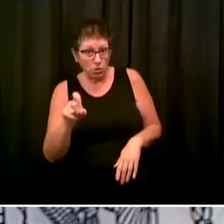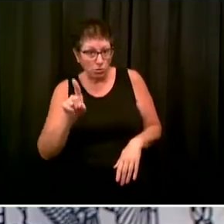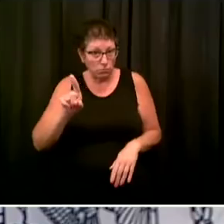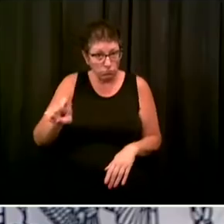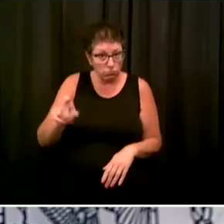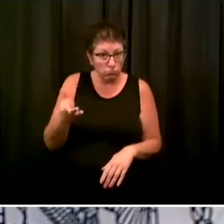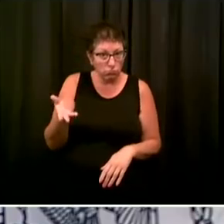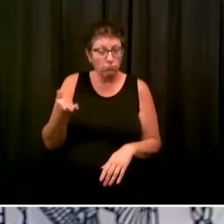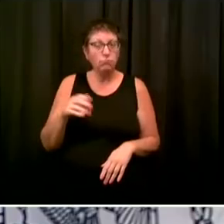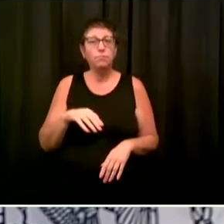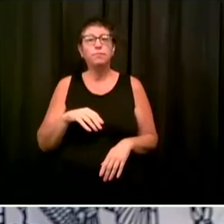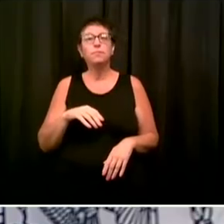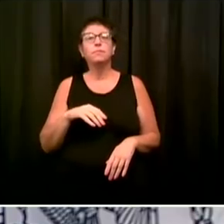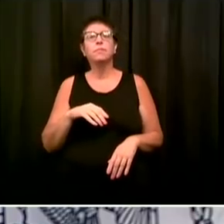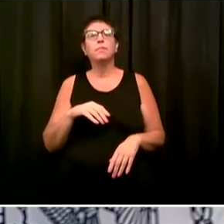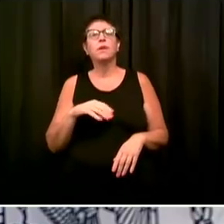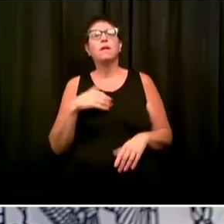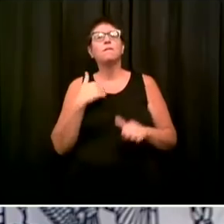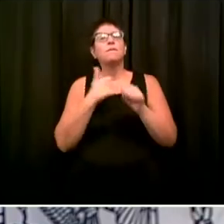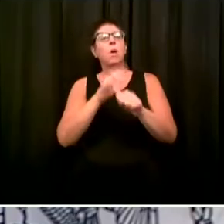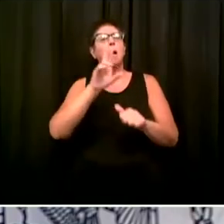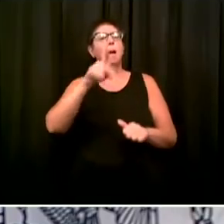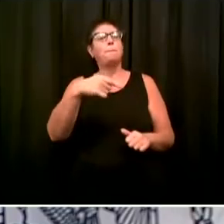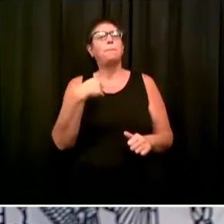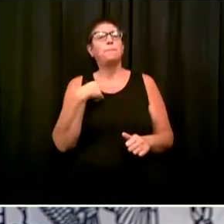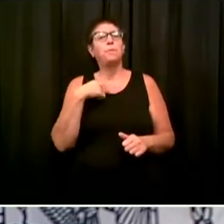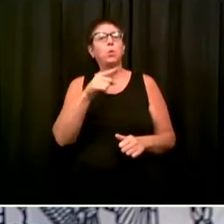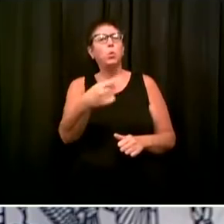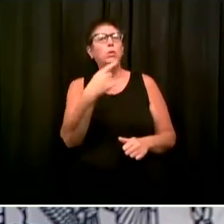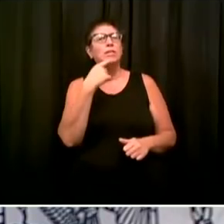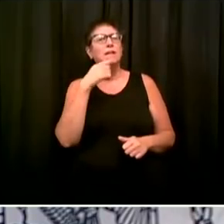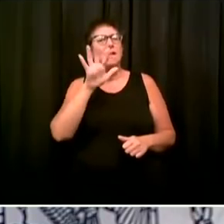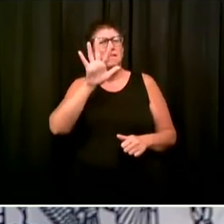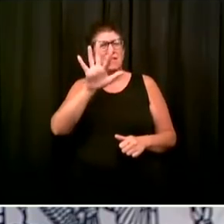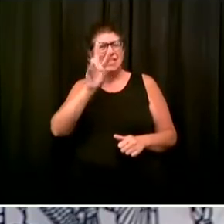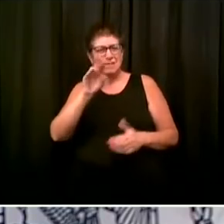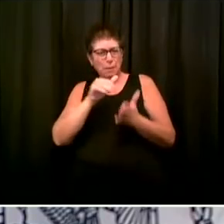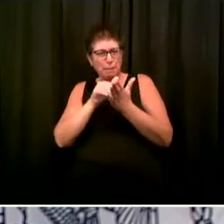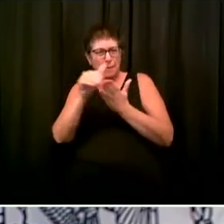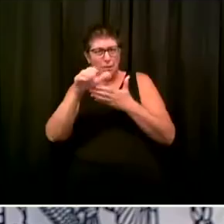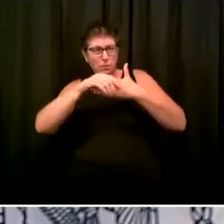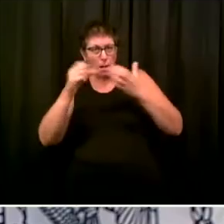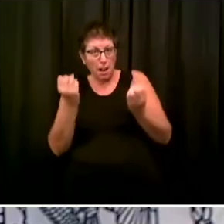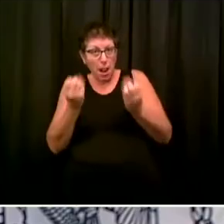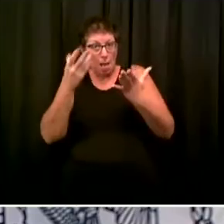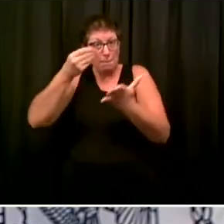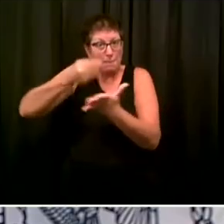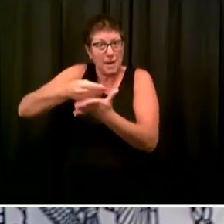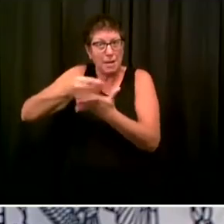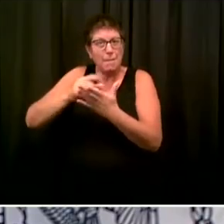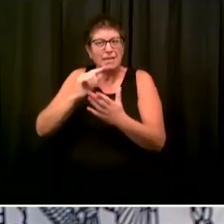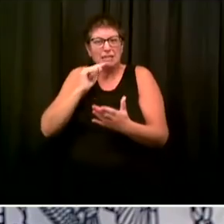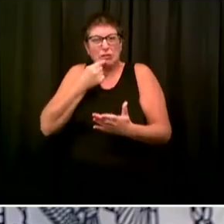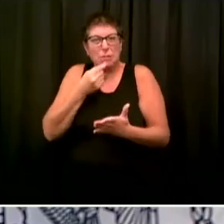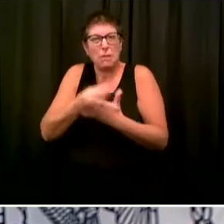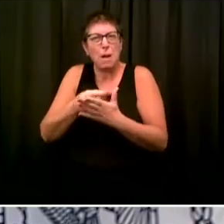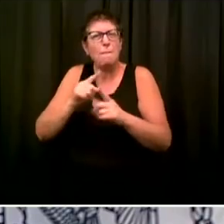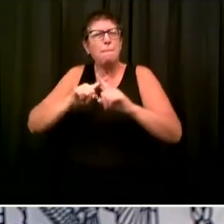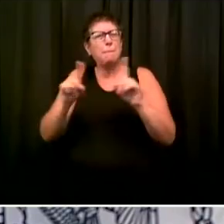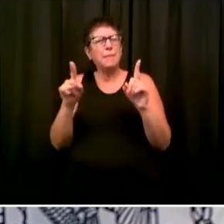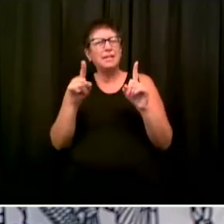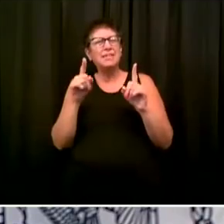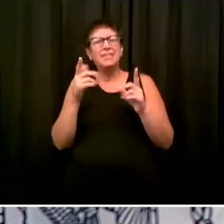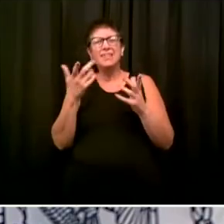CHSLEEDUD TO MOVE